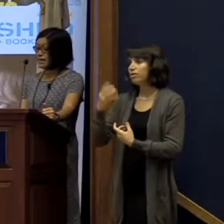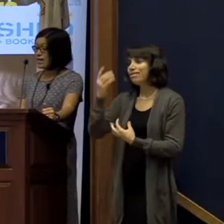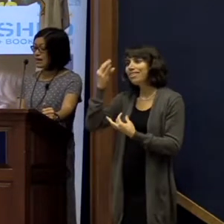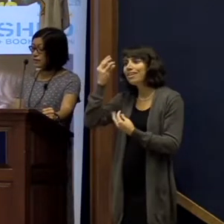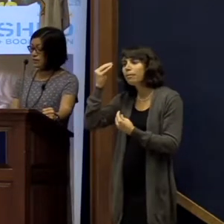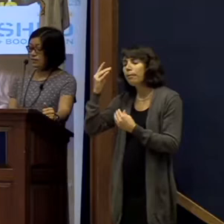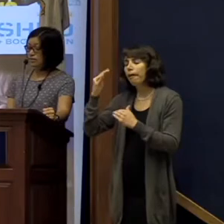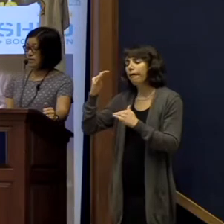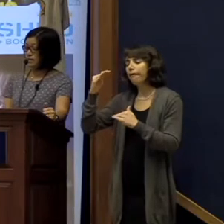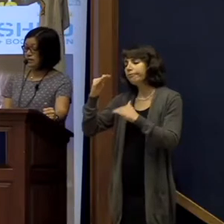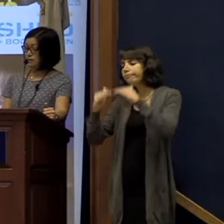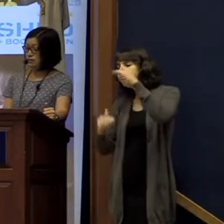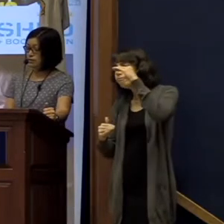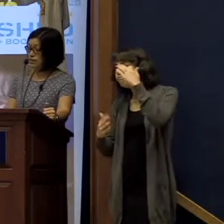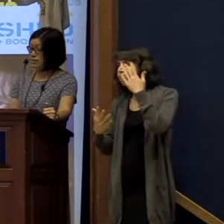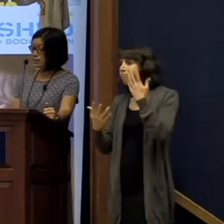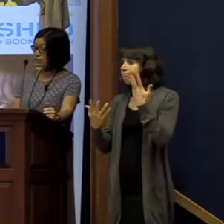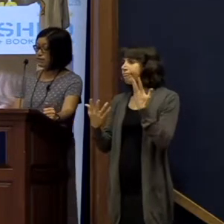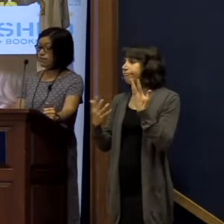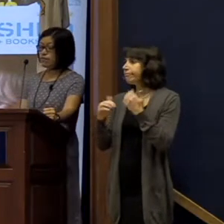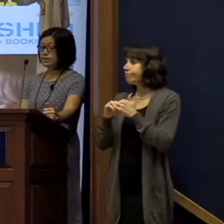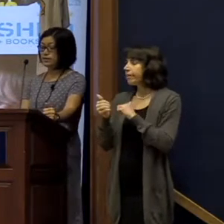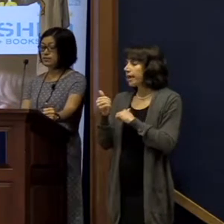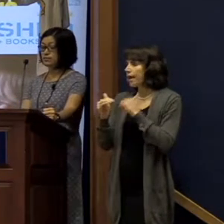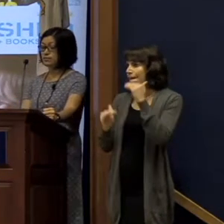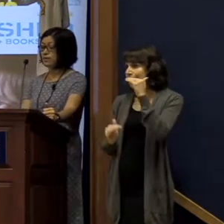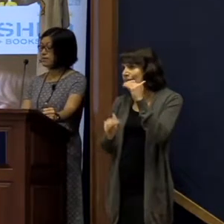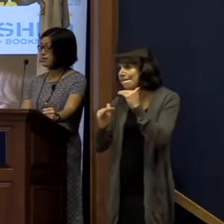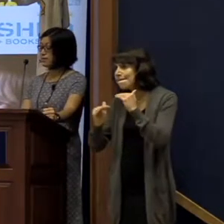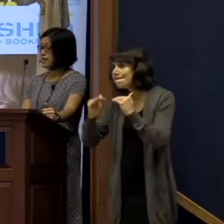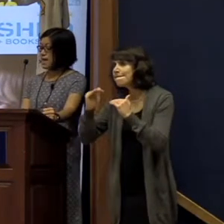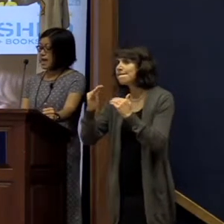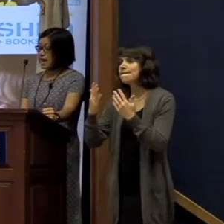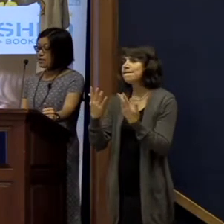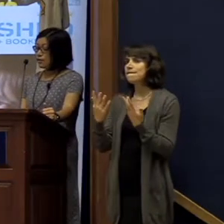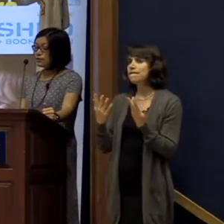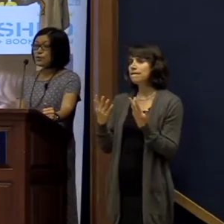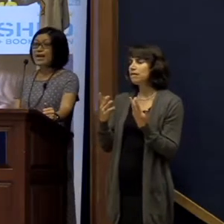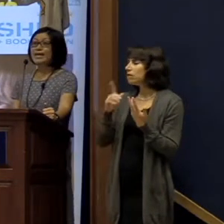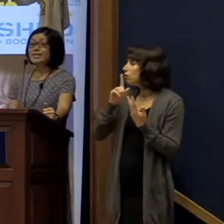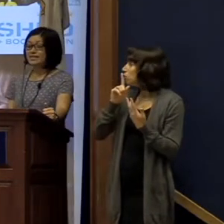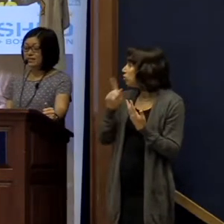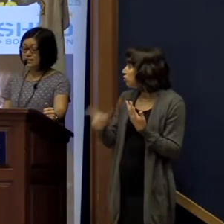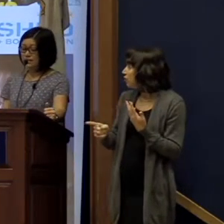Inadequacy to access and opportunities for the aforementioned groups of the populace and also an identity gap